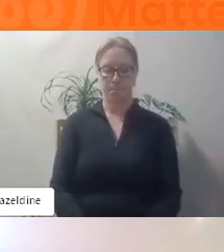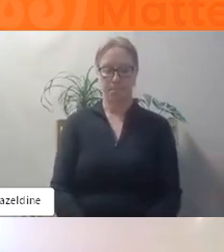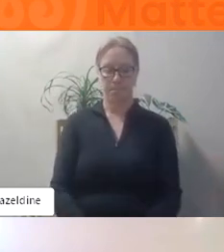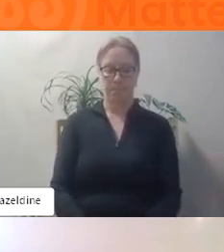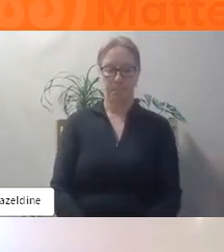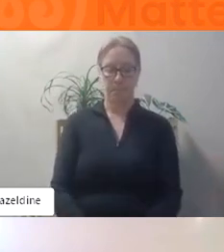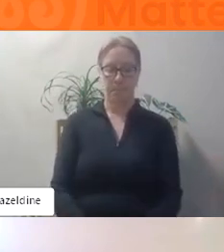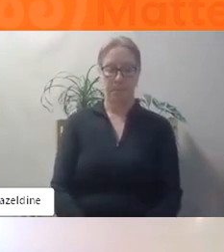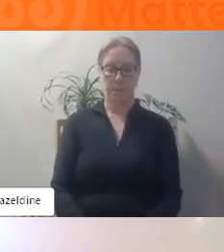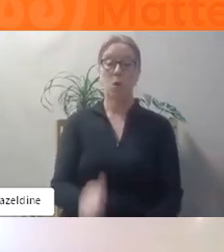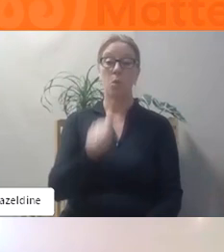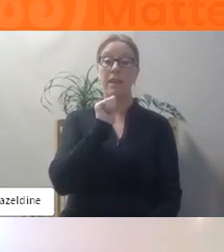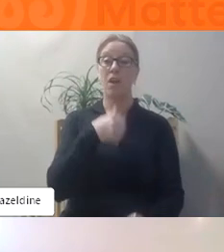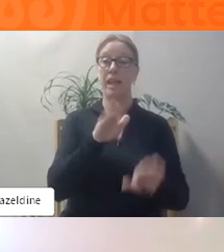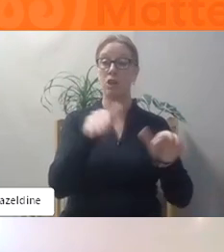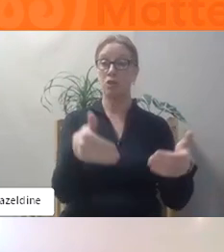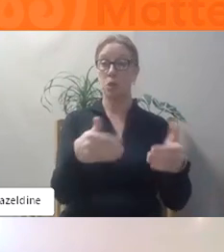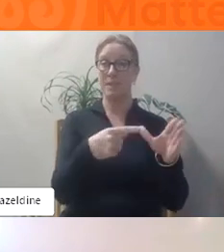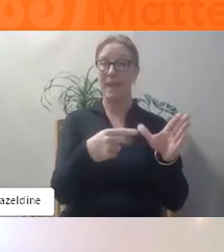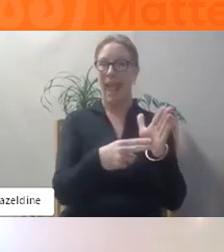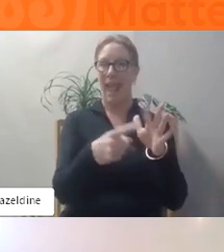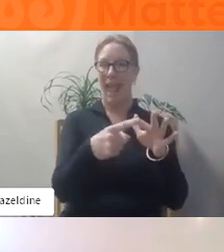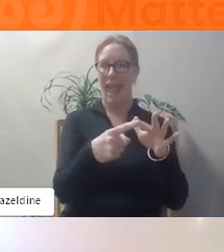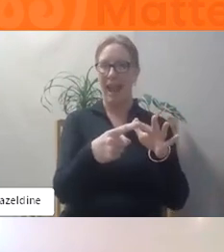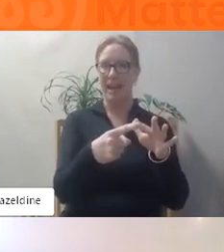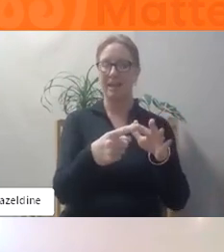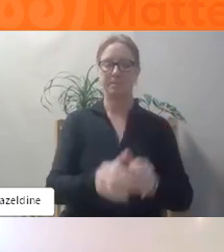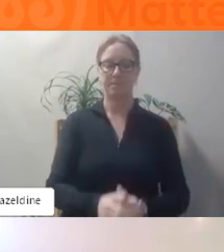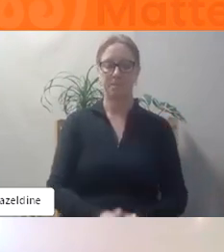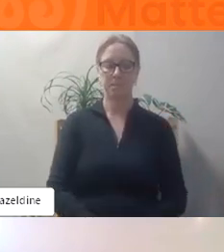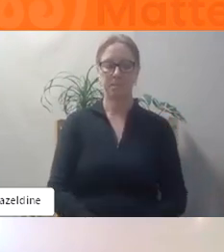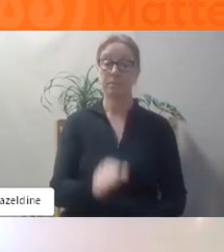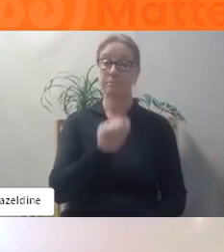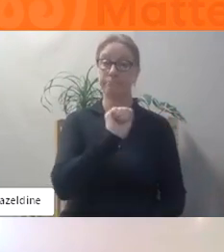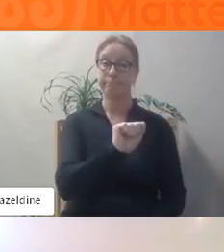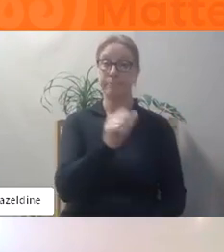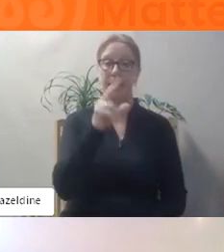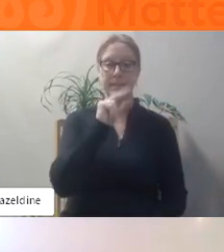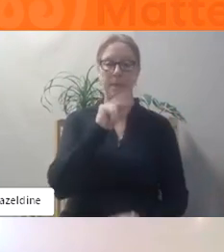I introduce first Ann Smaill who is a speech language therapist